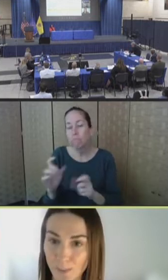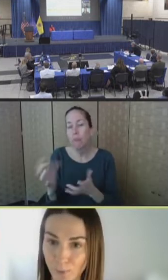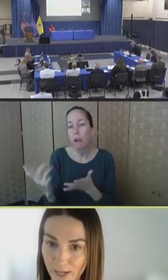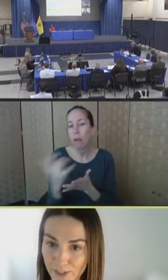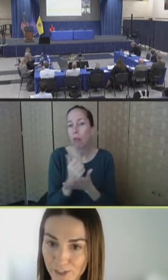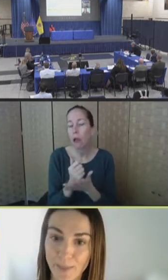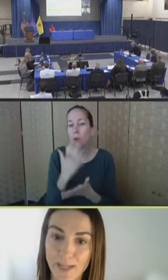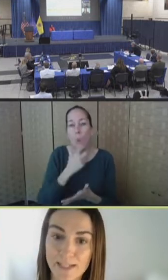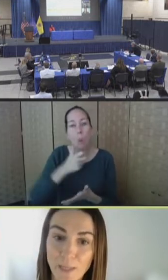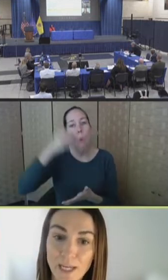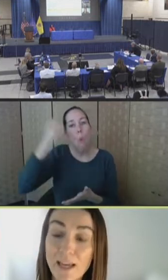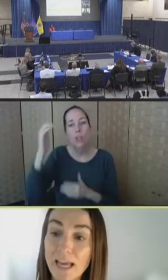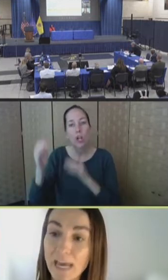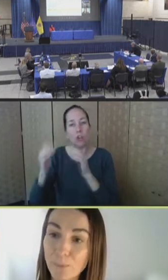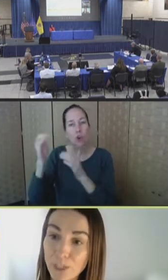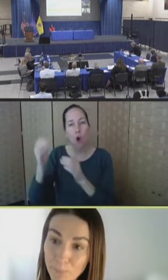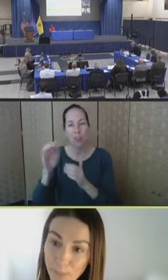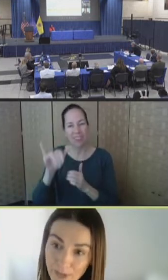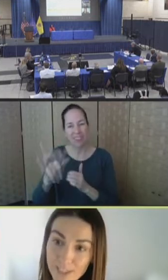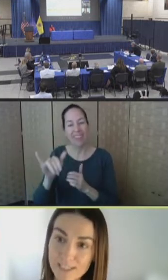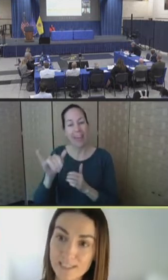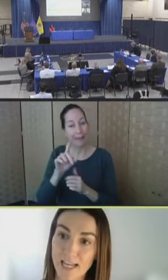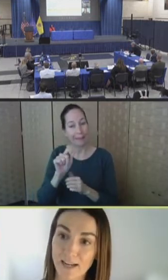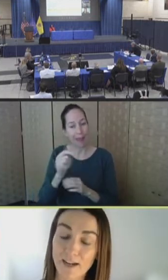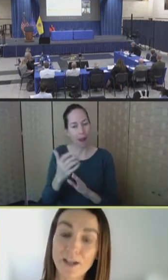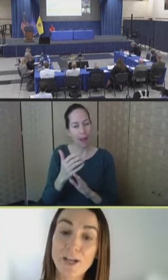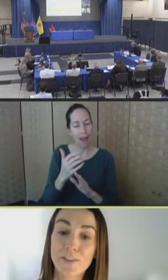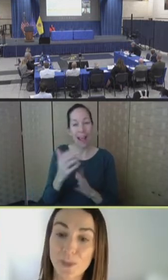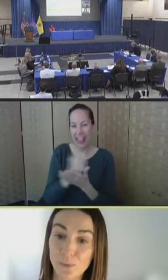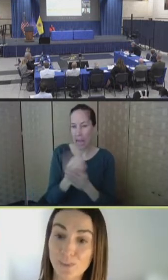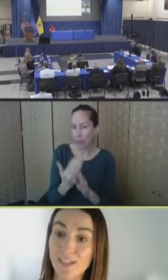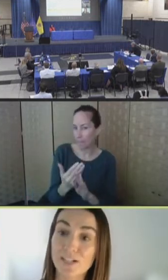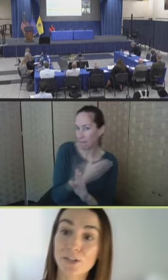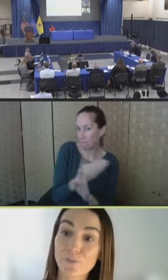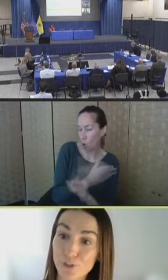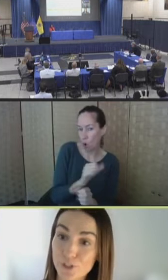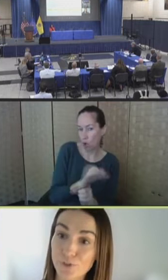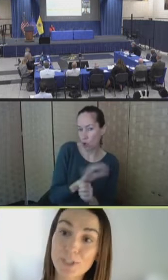prior to the pandemic. And we compare it to data that was collected in the first three